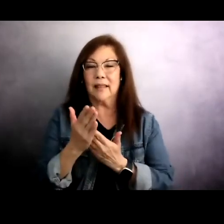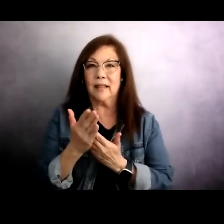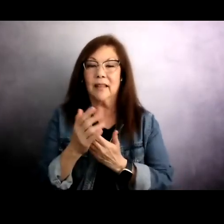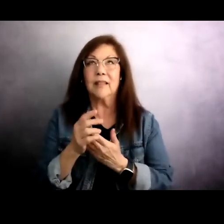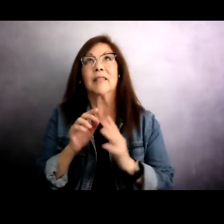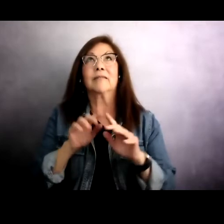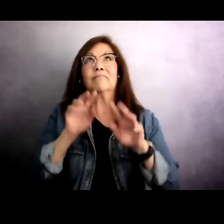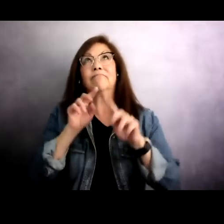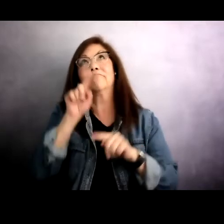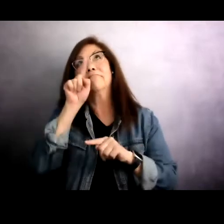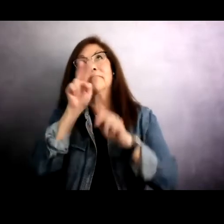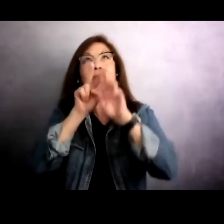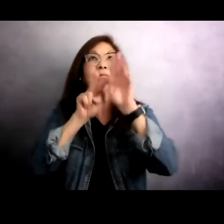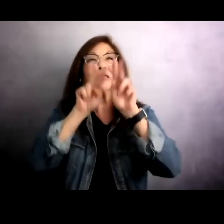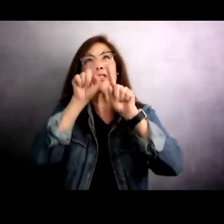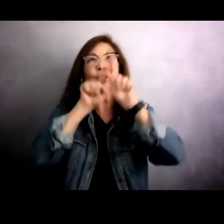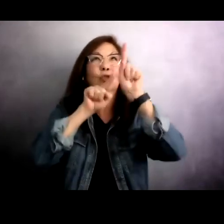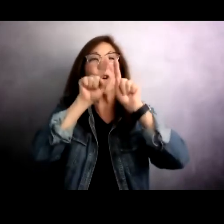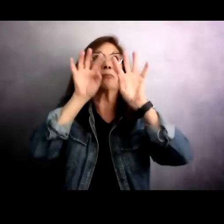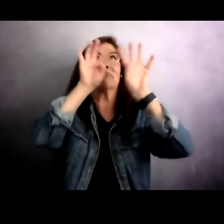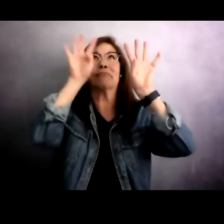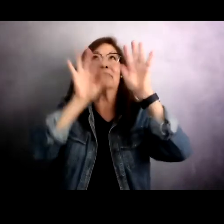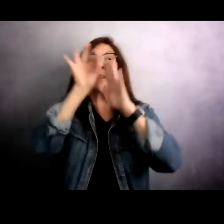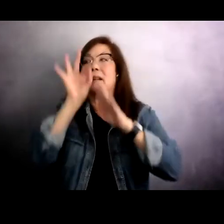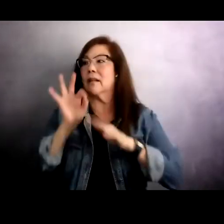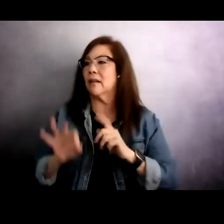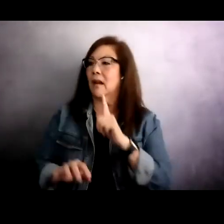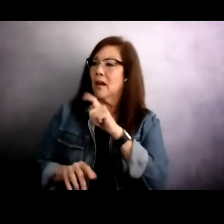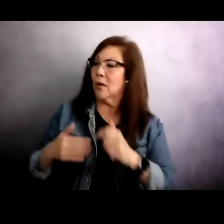Nghi! (Reads) Are you happy, I asked? Happiness